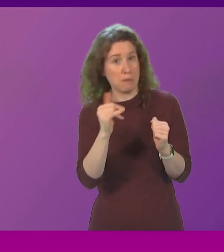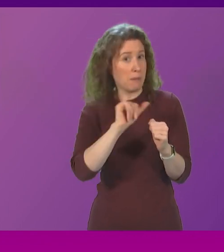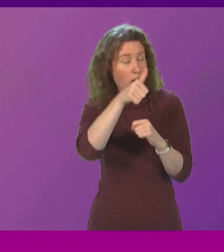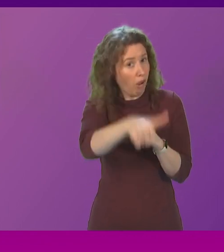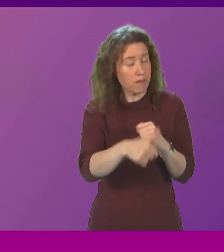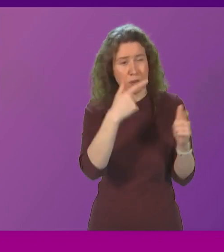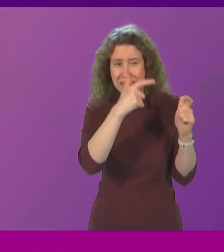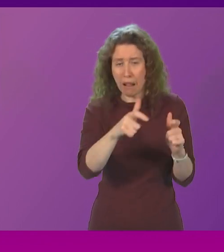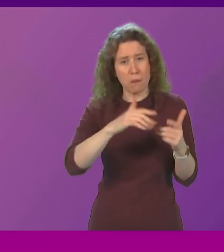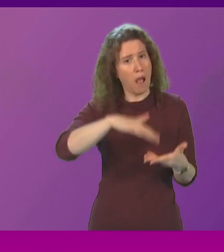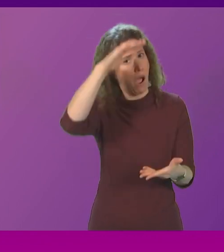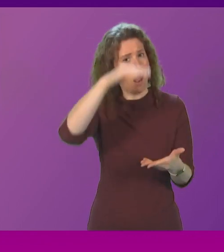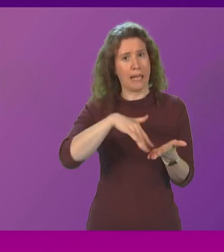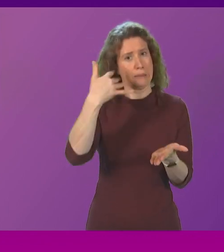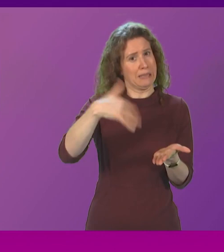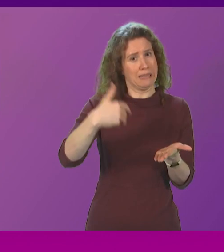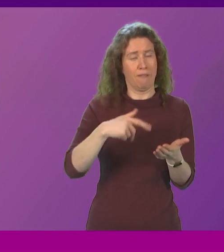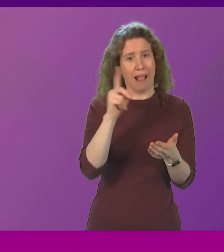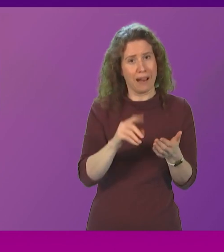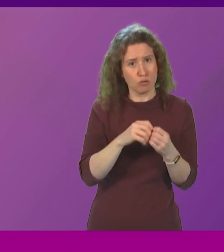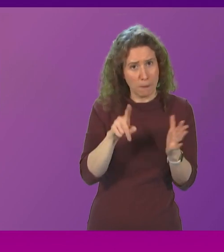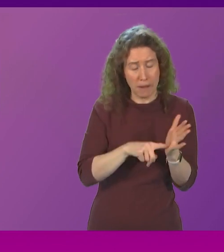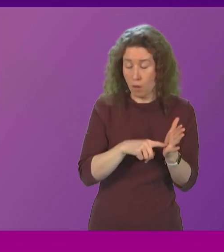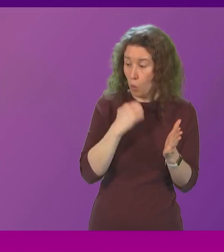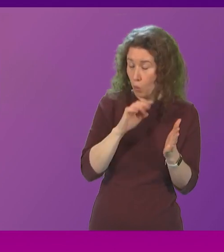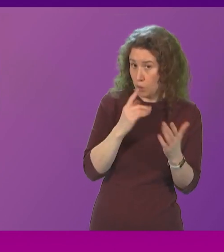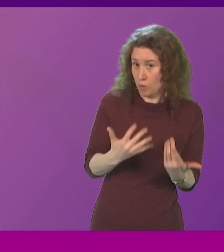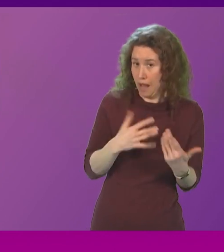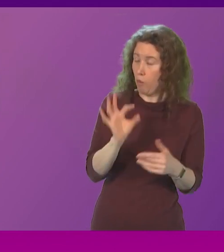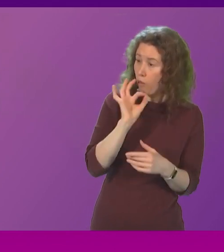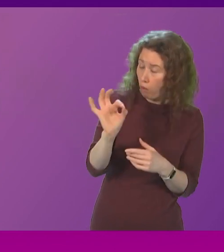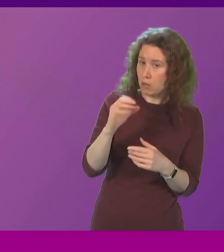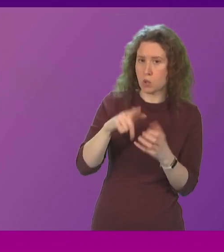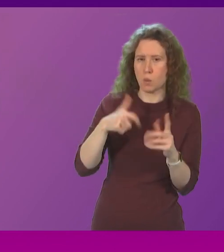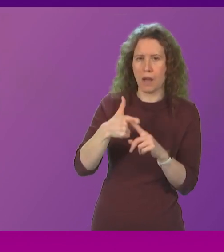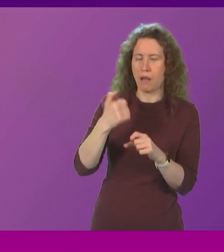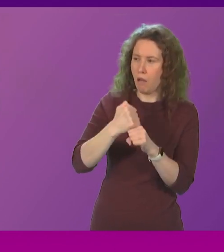Will the First Minister take the opportunity to urge the UK Government to reverse the incomprehensible